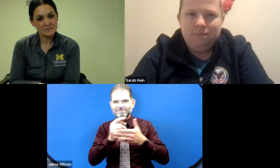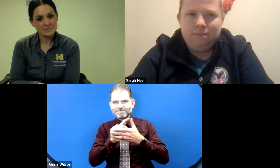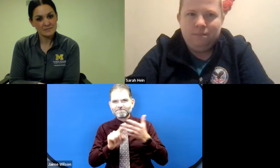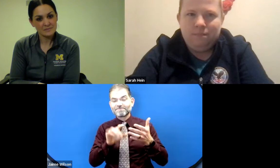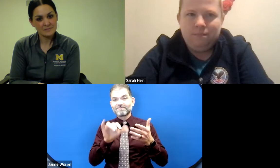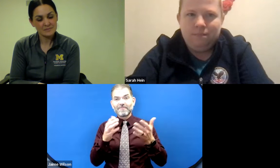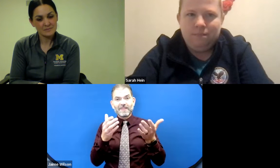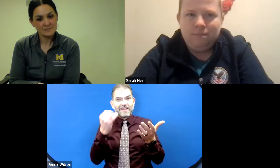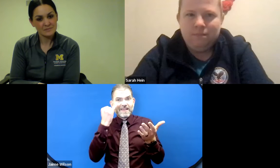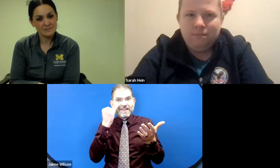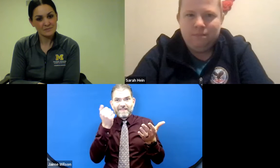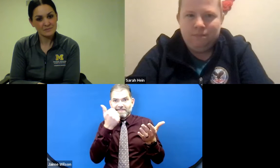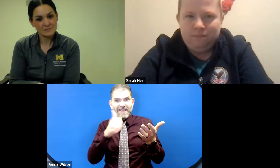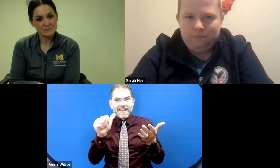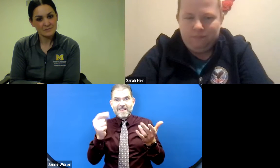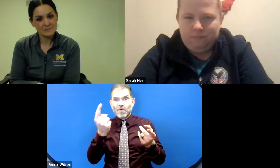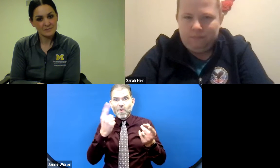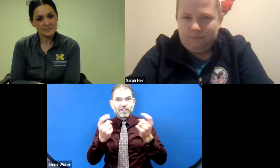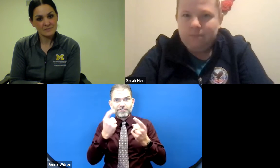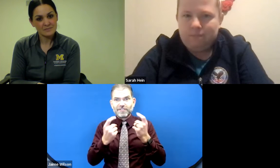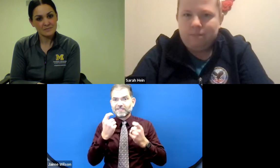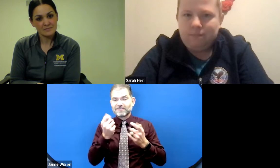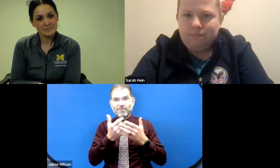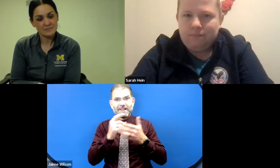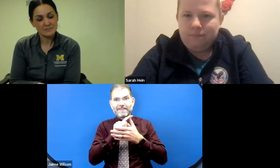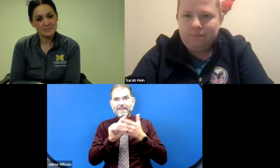ASL Interpreter: and i'm gonna go through it and explain some of the features of dementia.